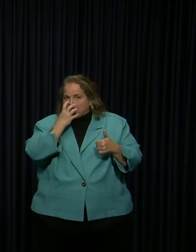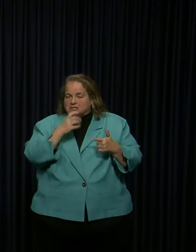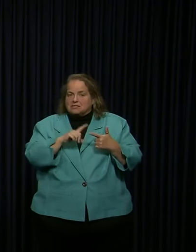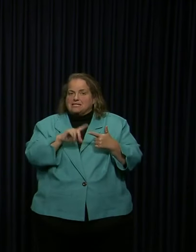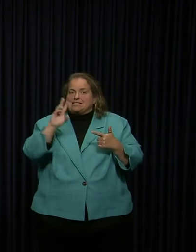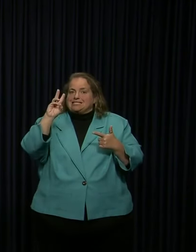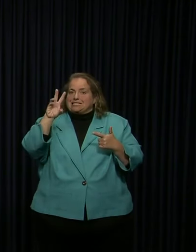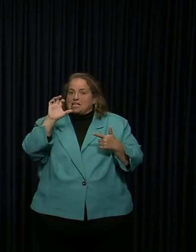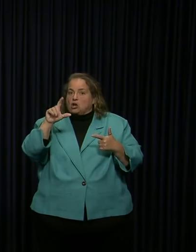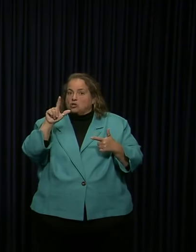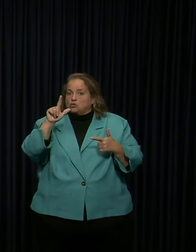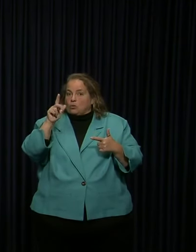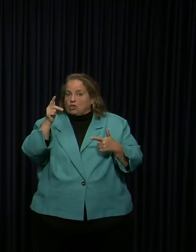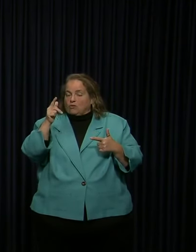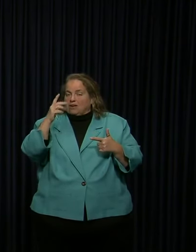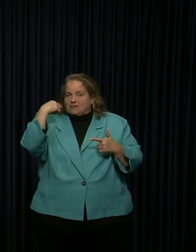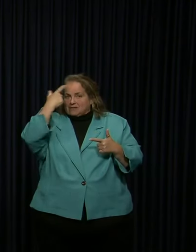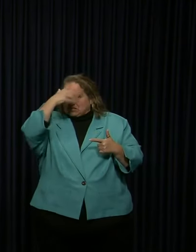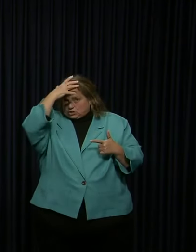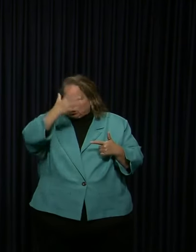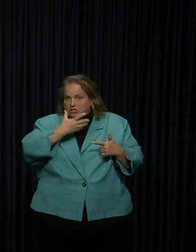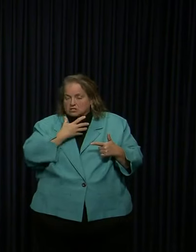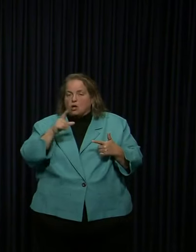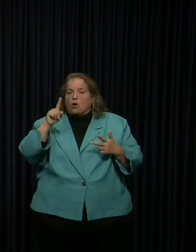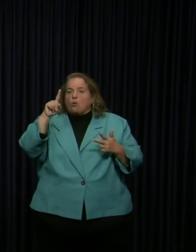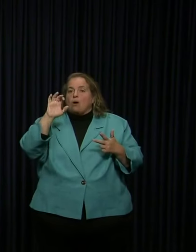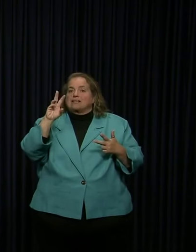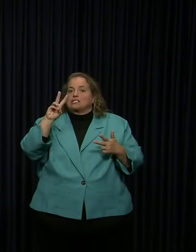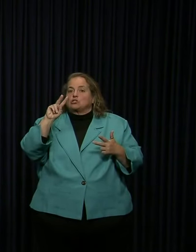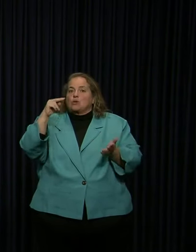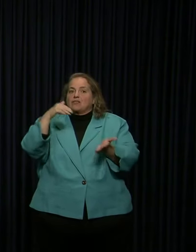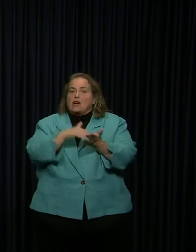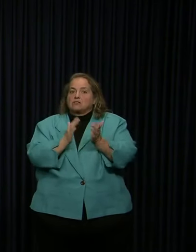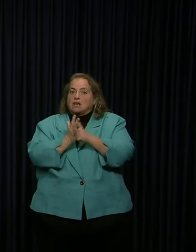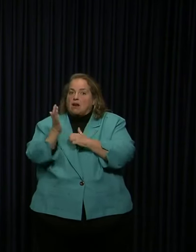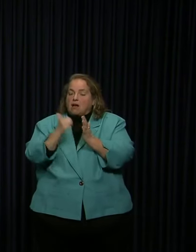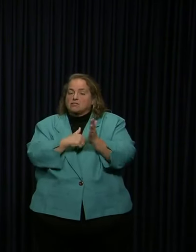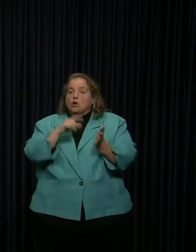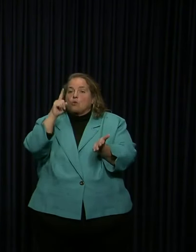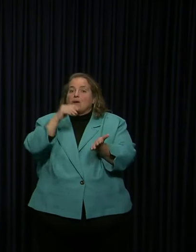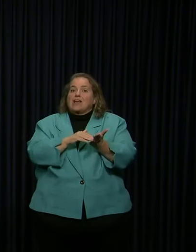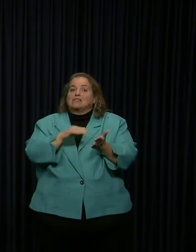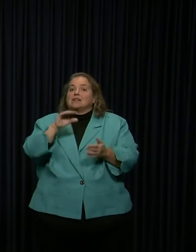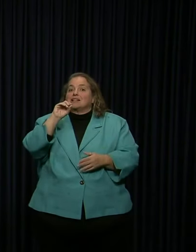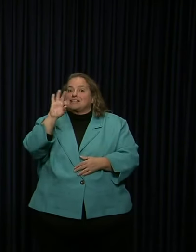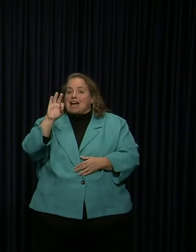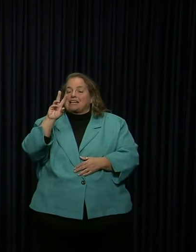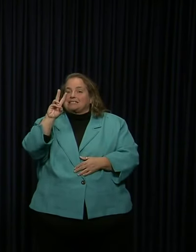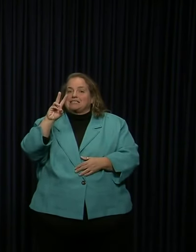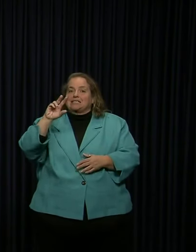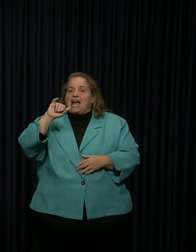IS GOING TO TALK THROUGH HOW WE DIVVY THESE OUT WHEN WE ARE